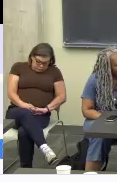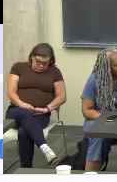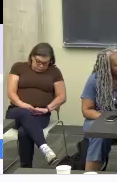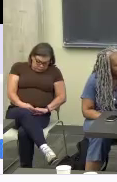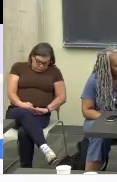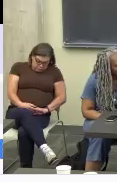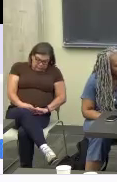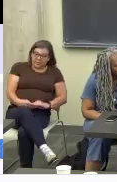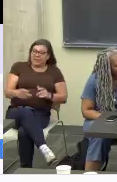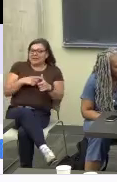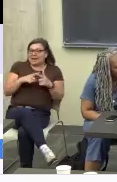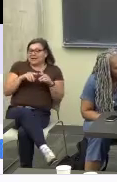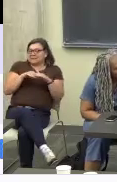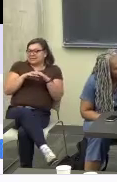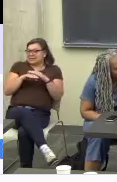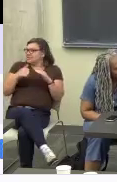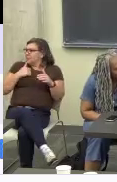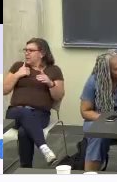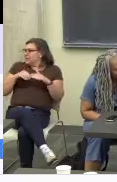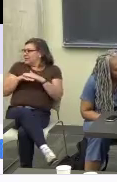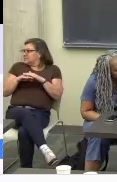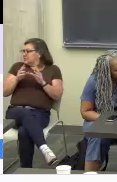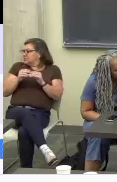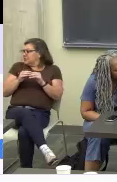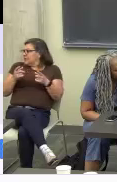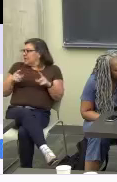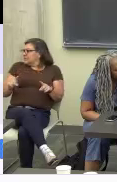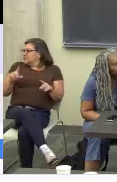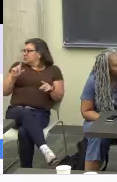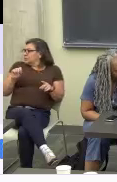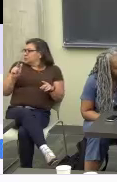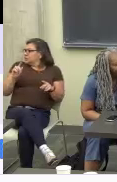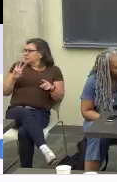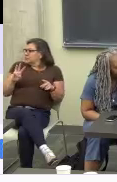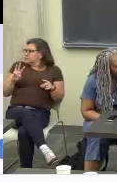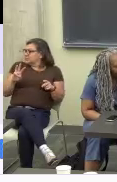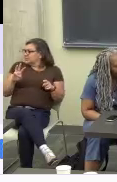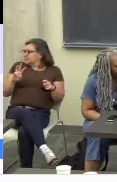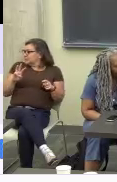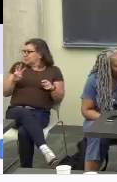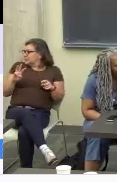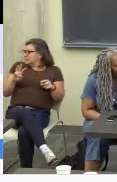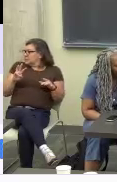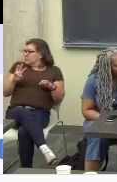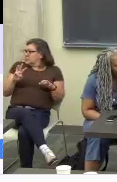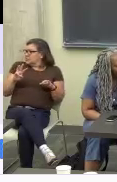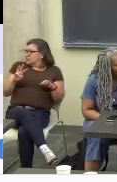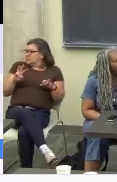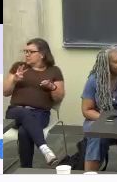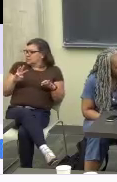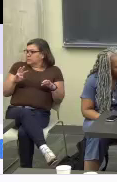Accessible Conference is taking place in 202 Six, I'm going to say this right. In Winnipeg.